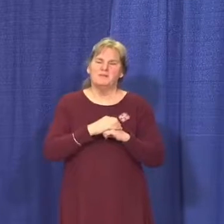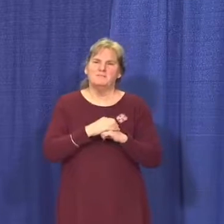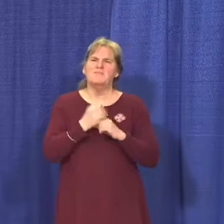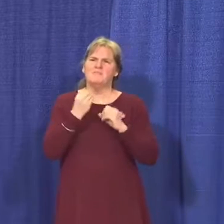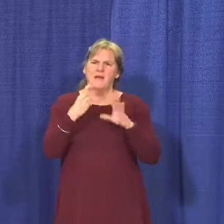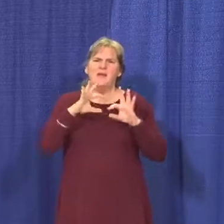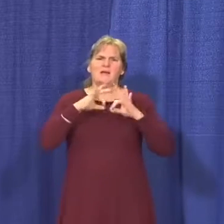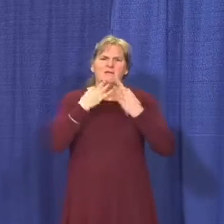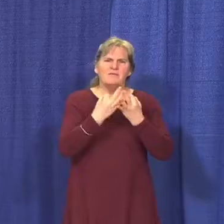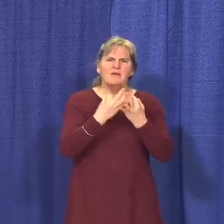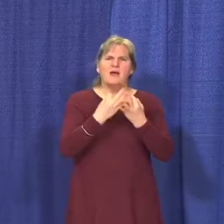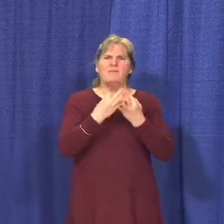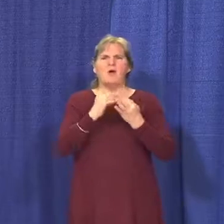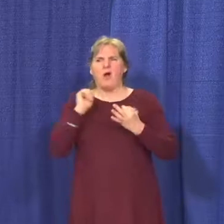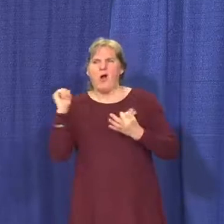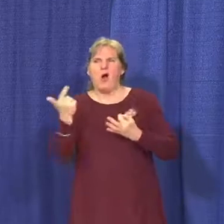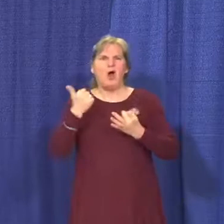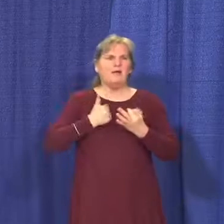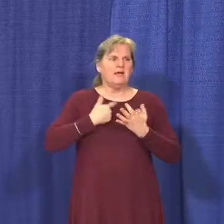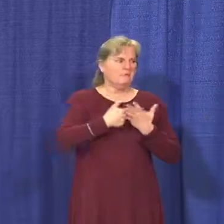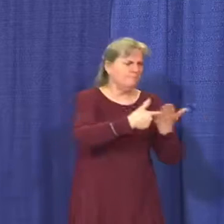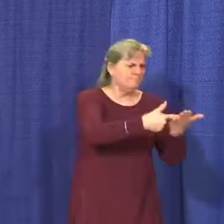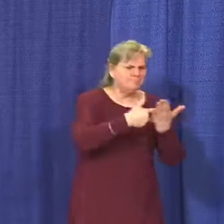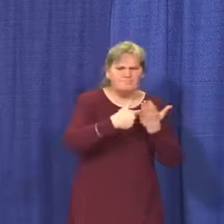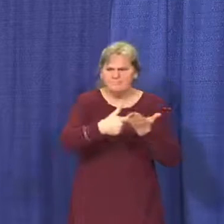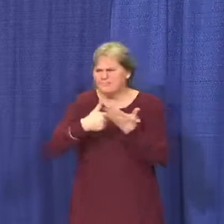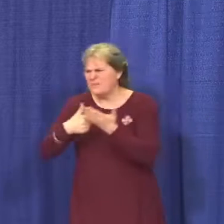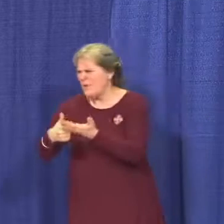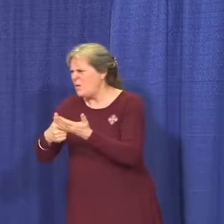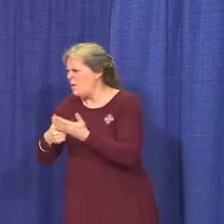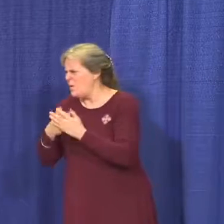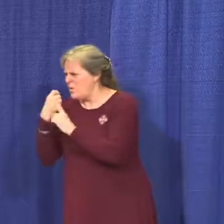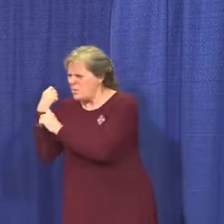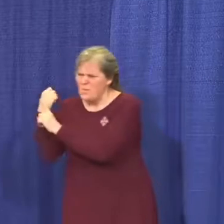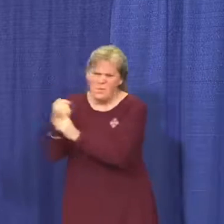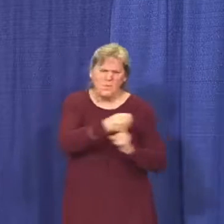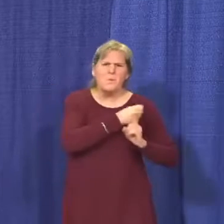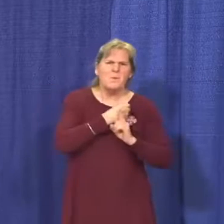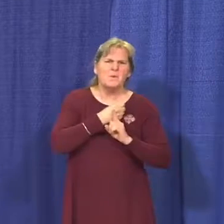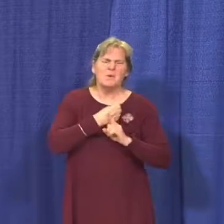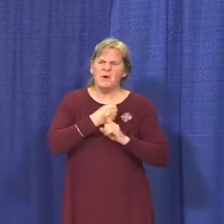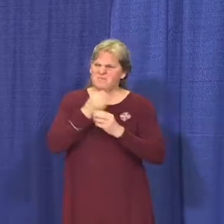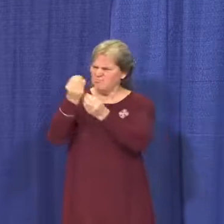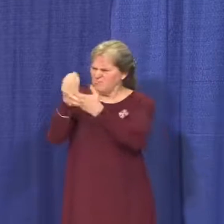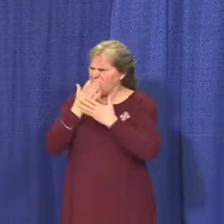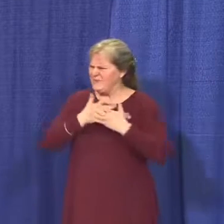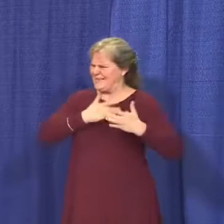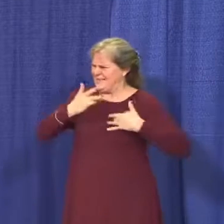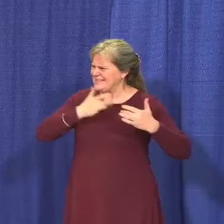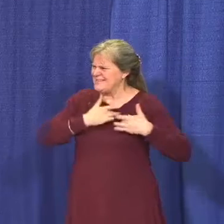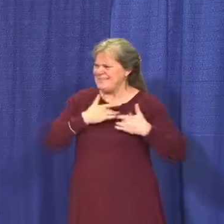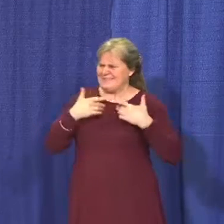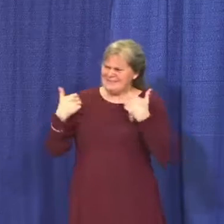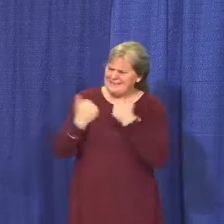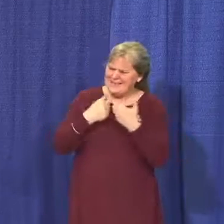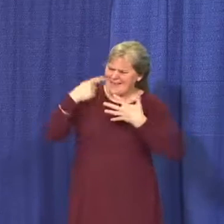many, many families from coast to coast to coast to have been impacted by this crisis and have shared their concerns and challenges that they continue to